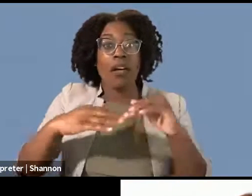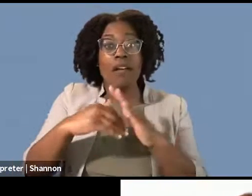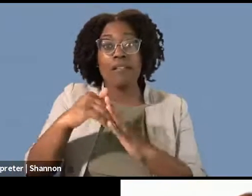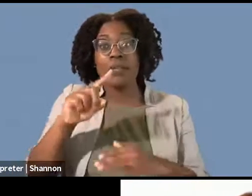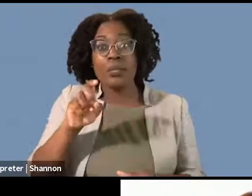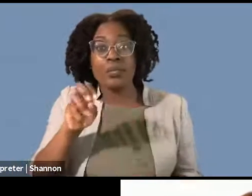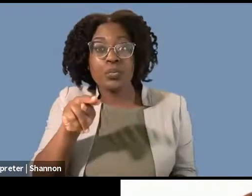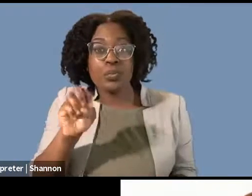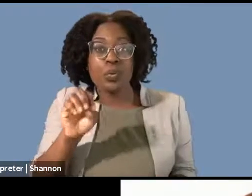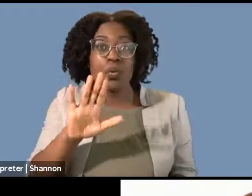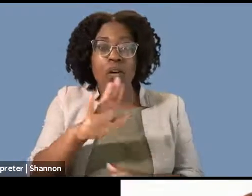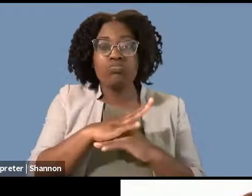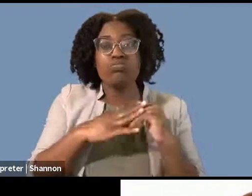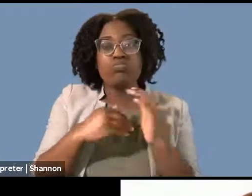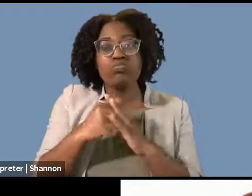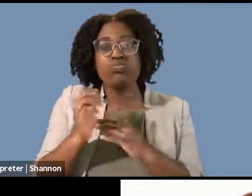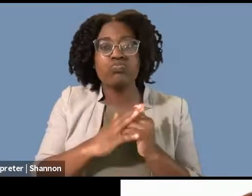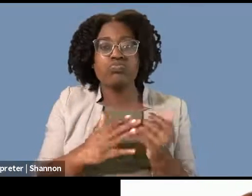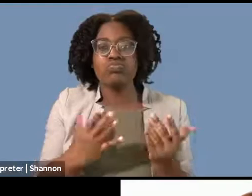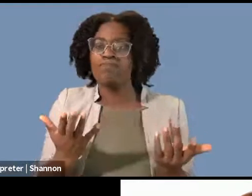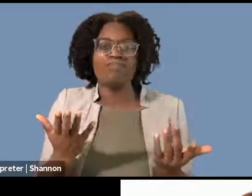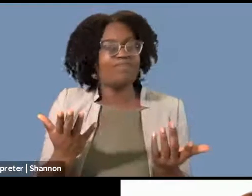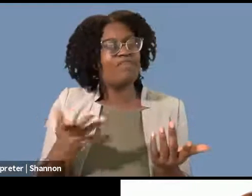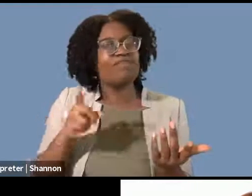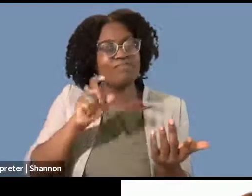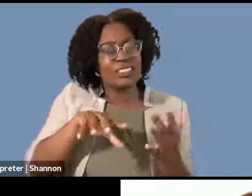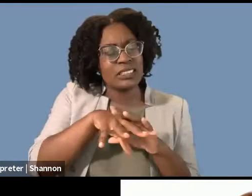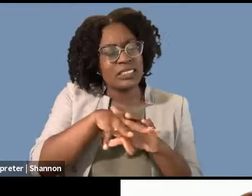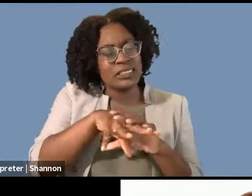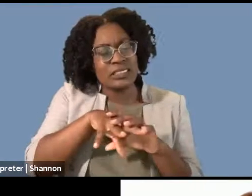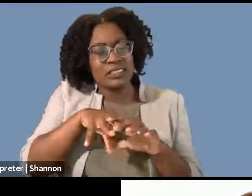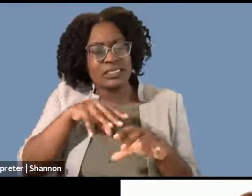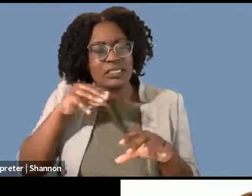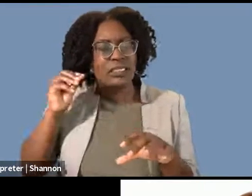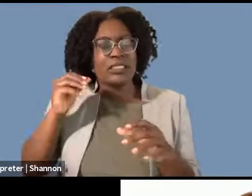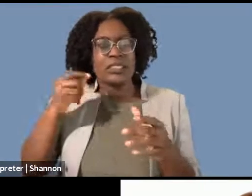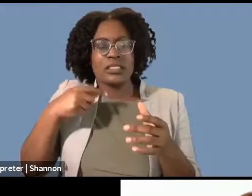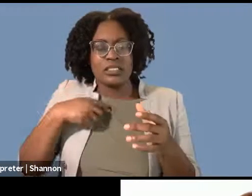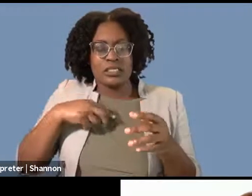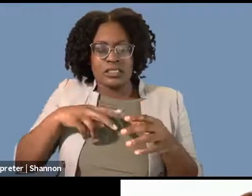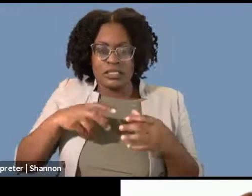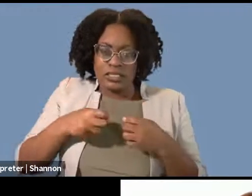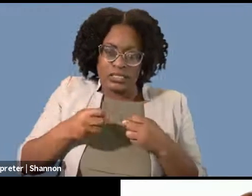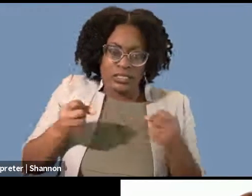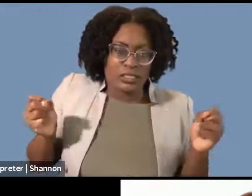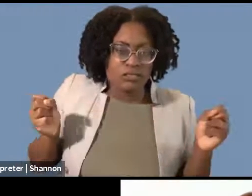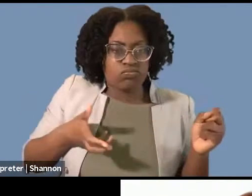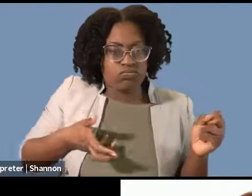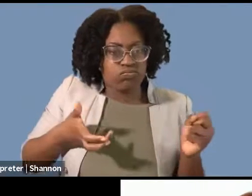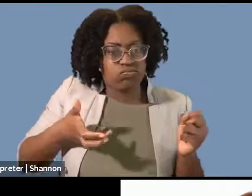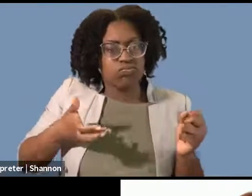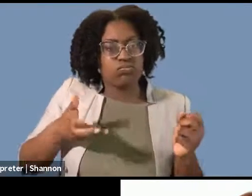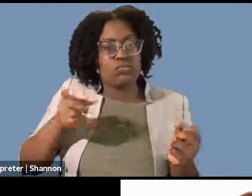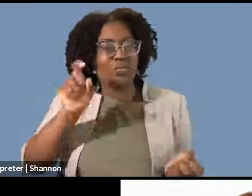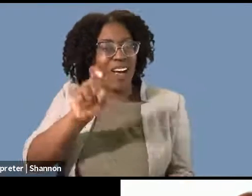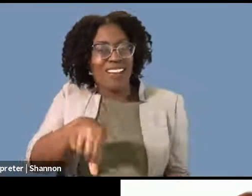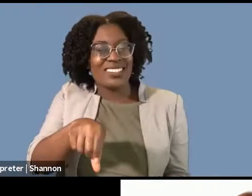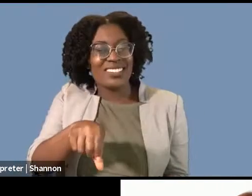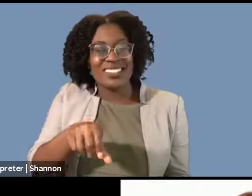If you don't, it is easy to have compassion. It is not so easy to have that discomfort. This whole